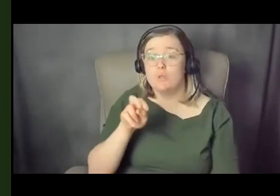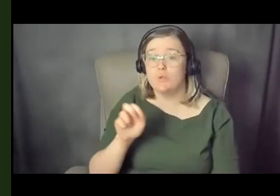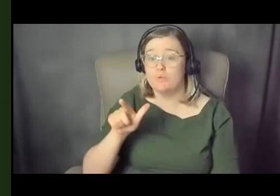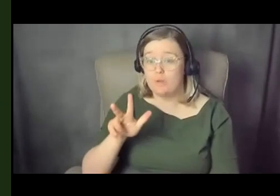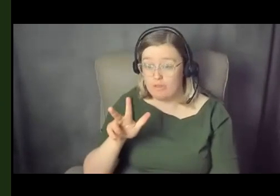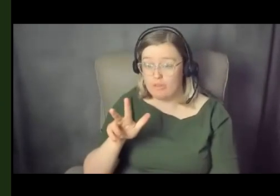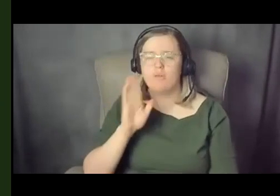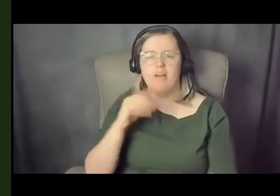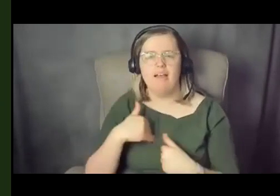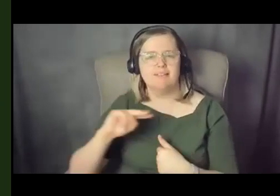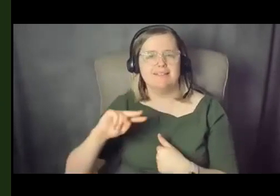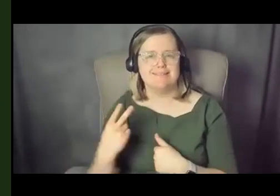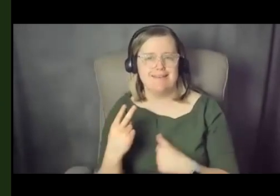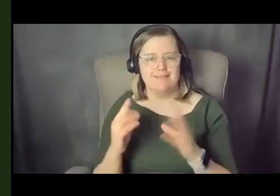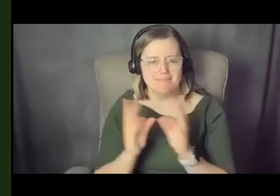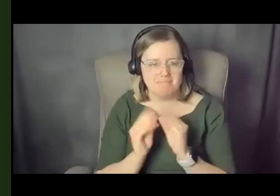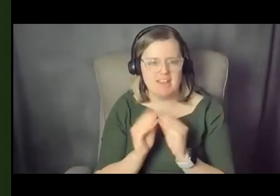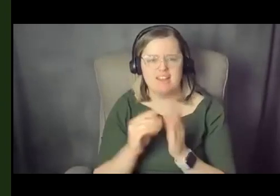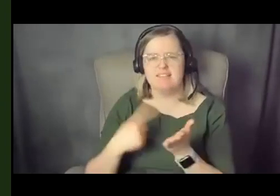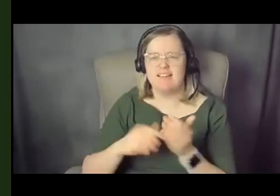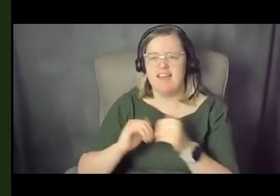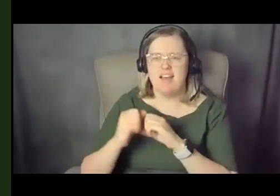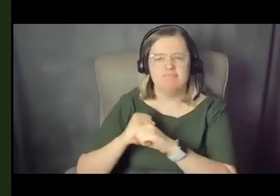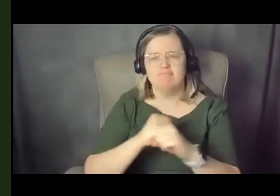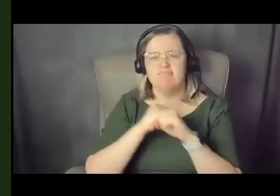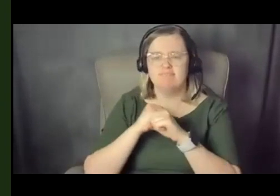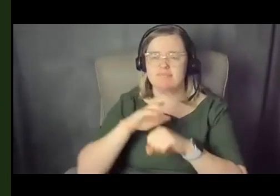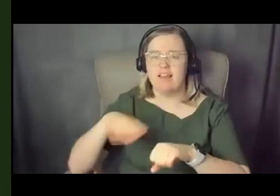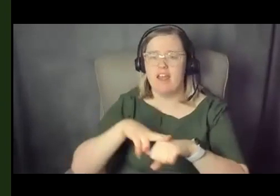will protect the natural area during construction and to restore the environment.